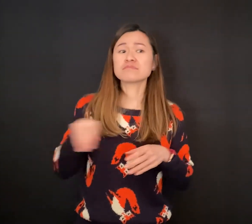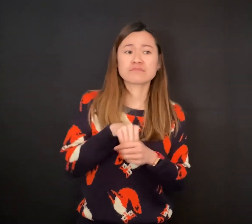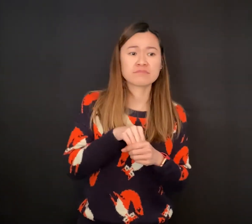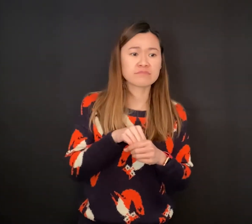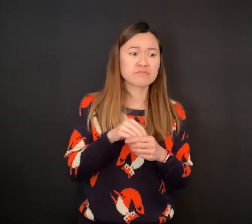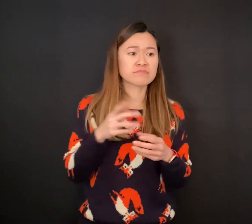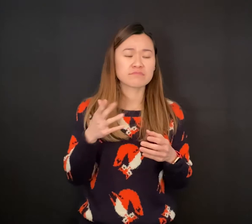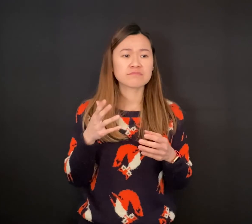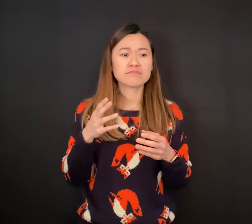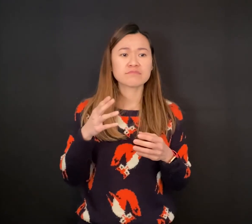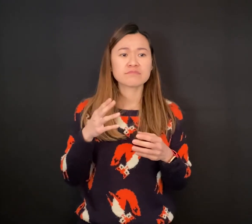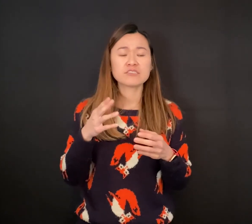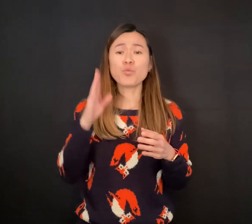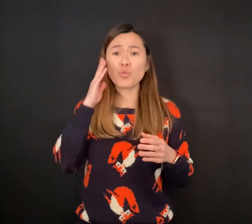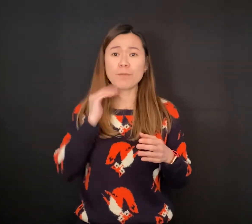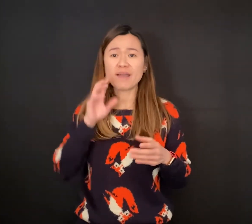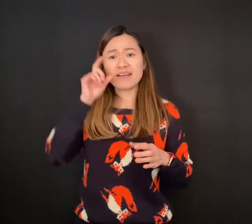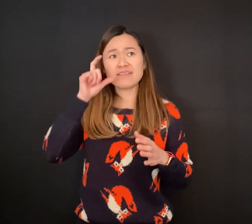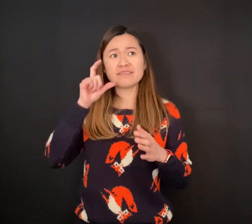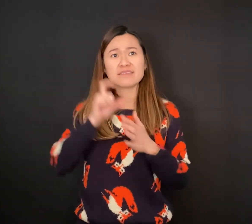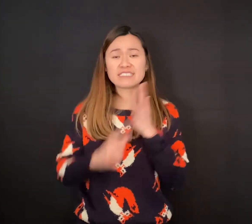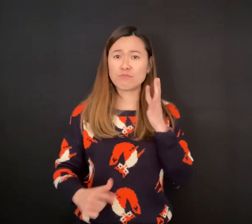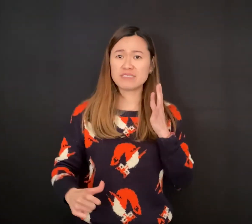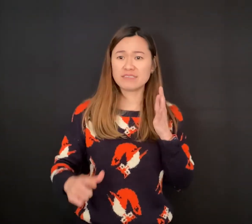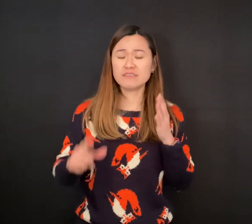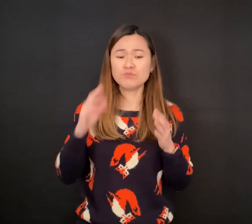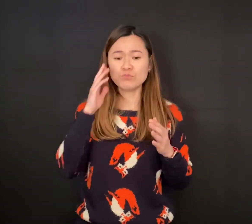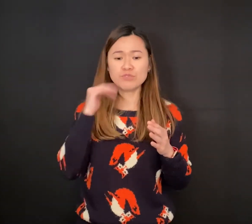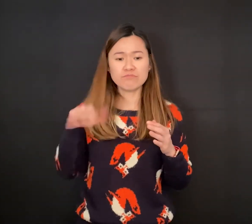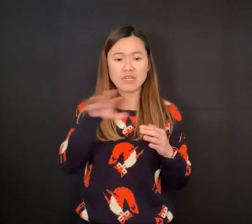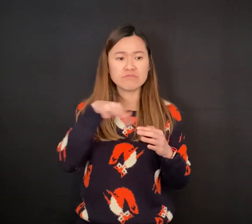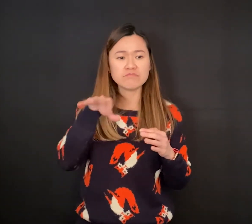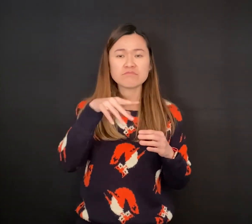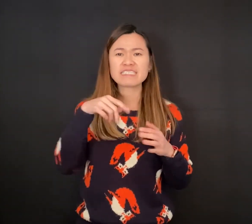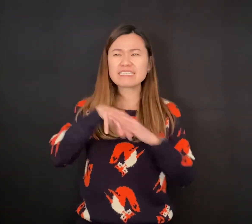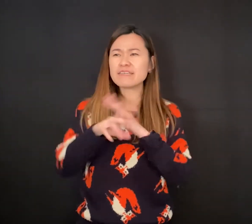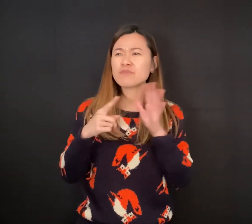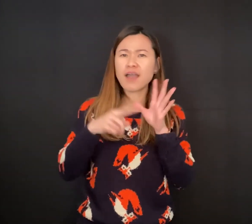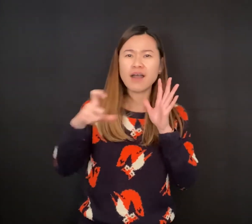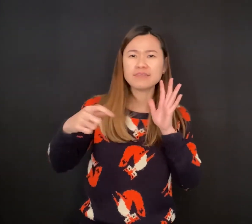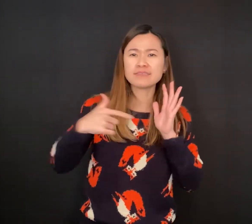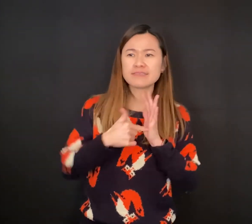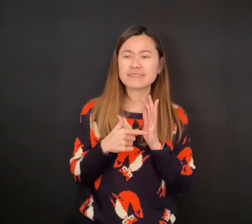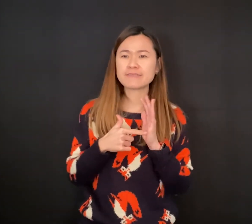I'm involved in a women's disability group in Canberra (ACT).